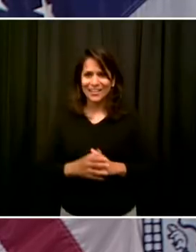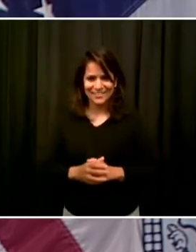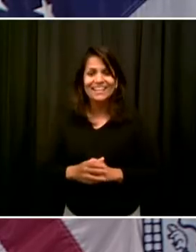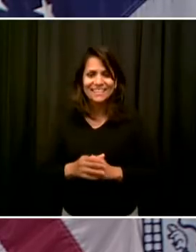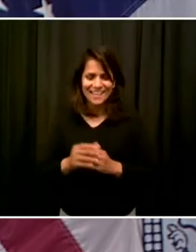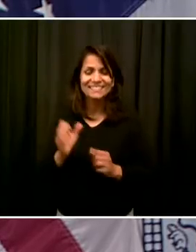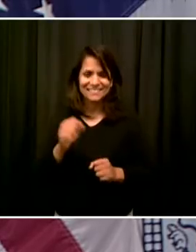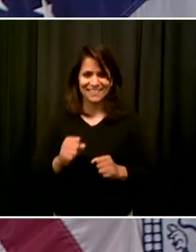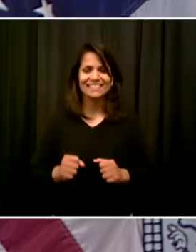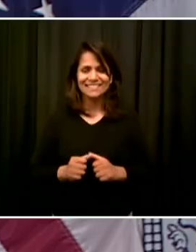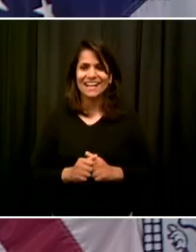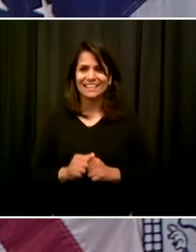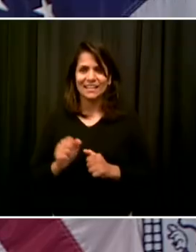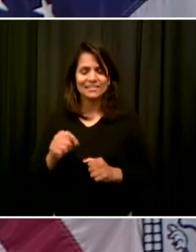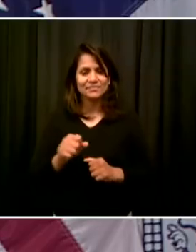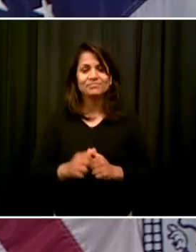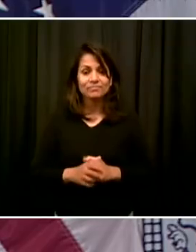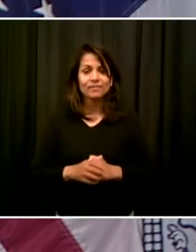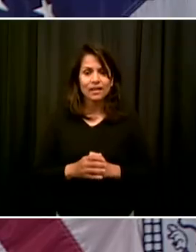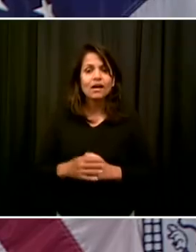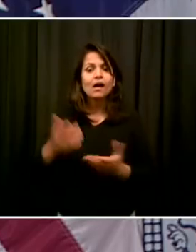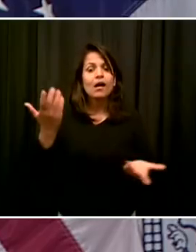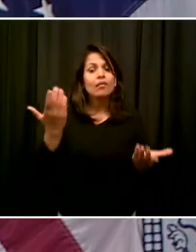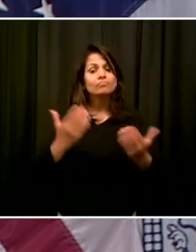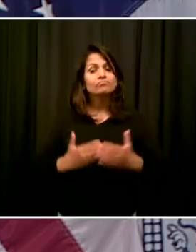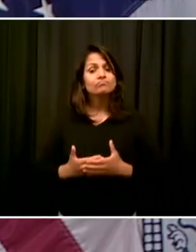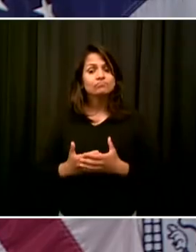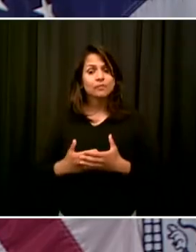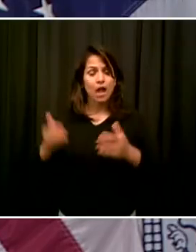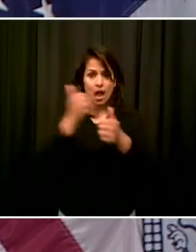THERE IS SMART